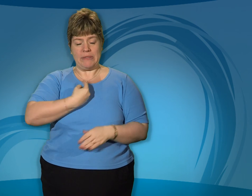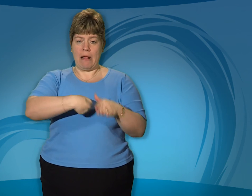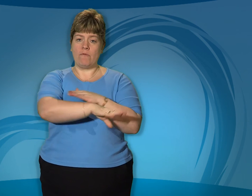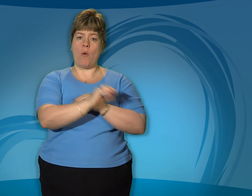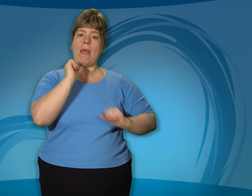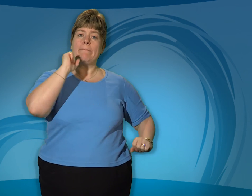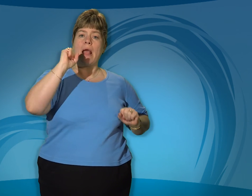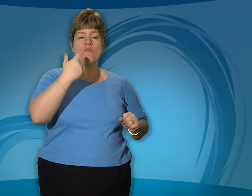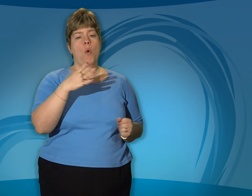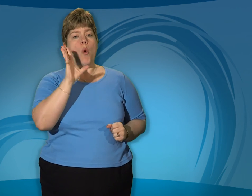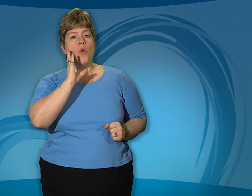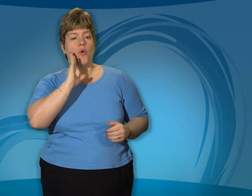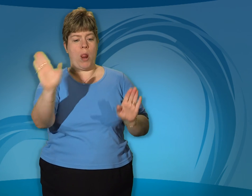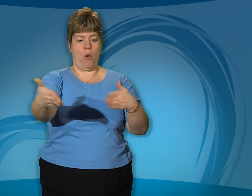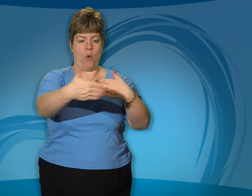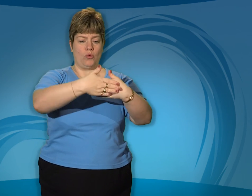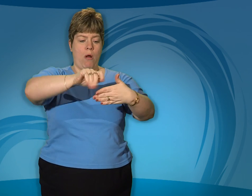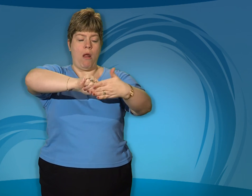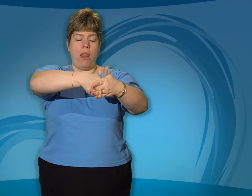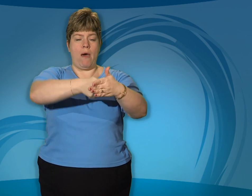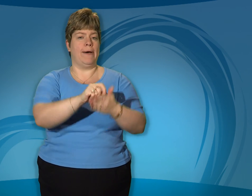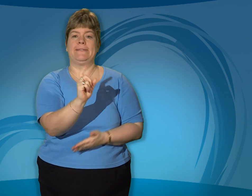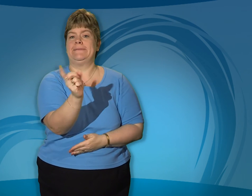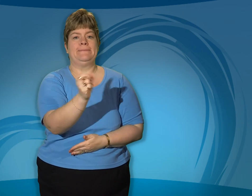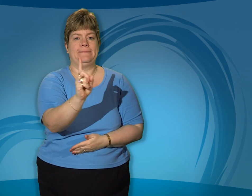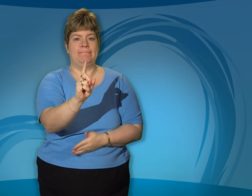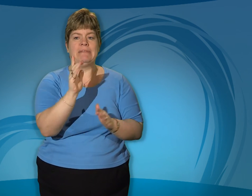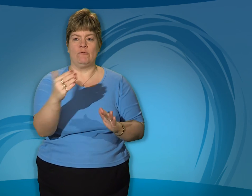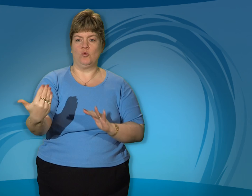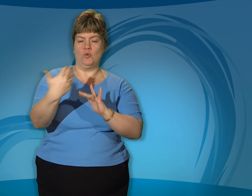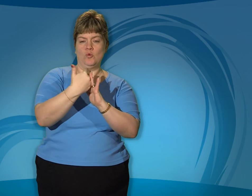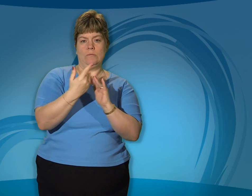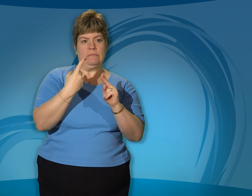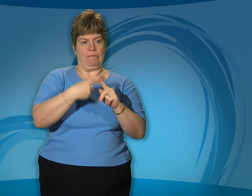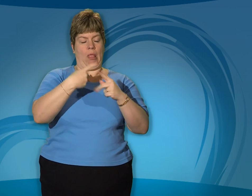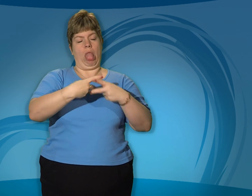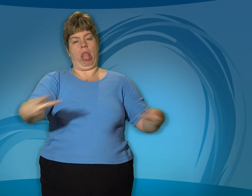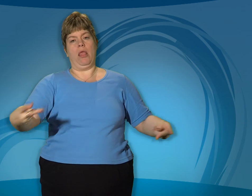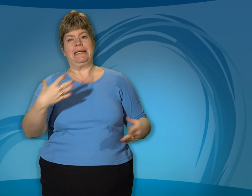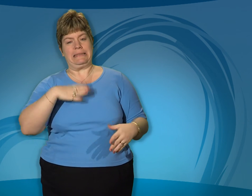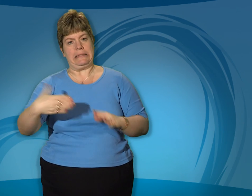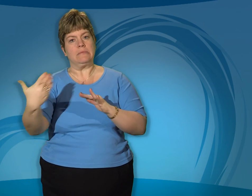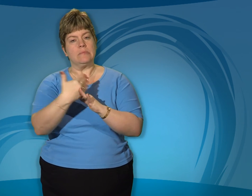Lock yourself in the bathroom or toilet or make yourself inaccessible to the person looking after you.